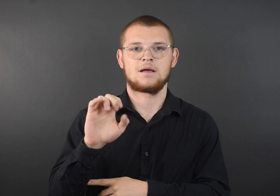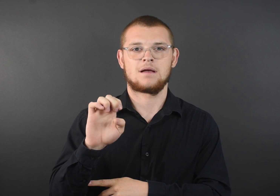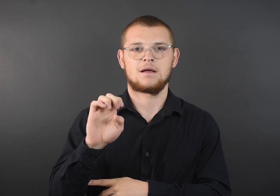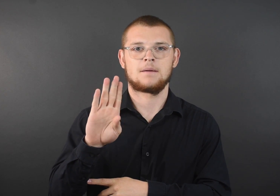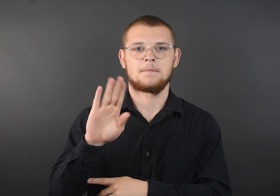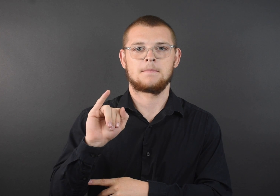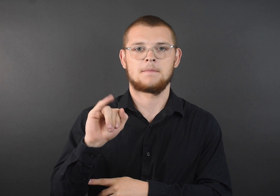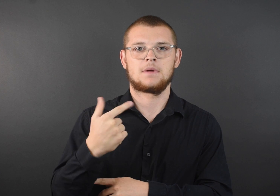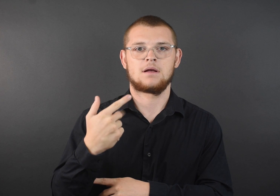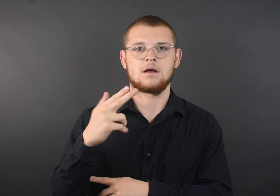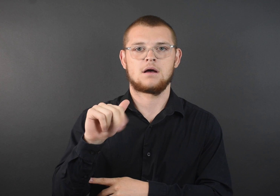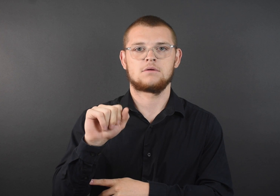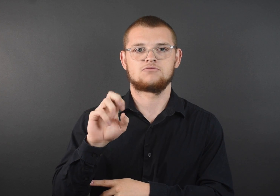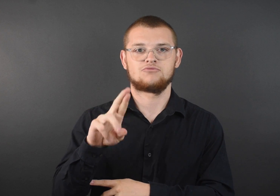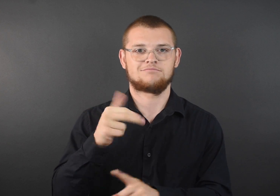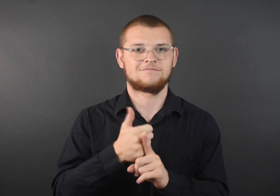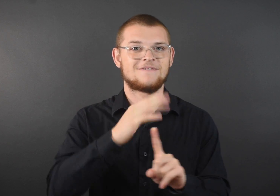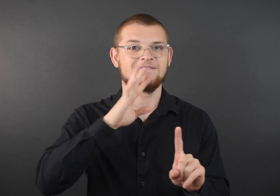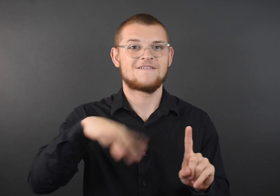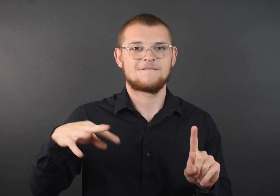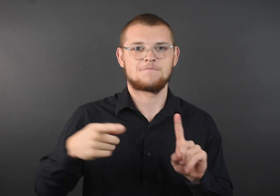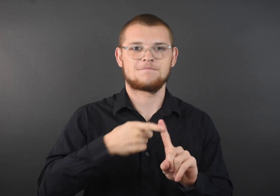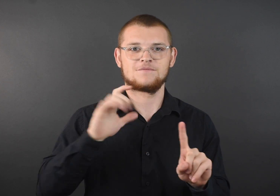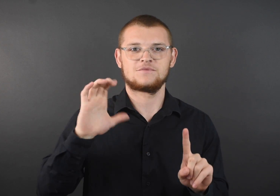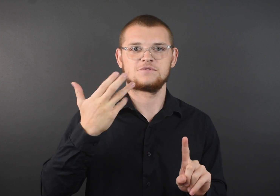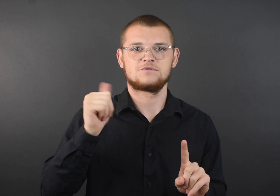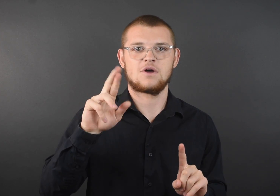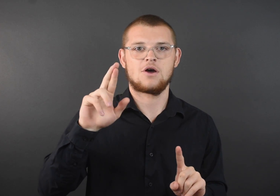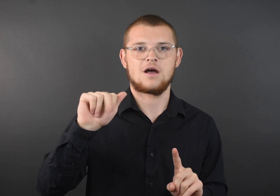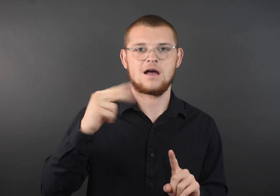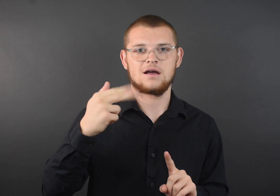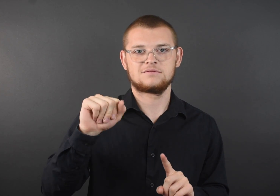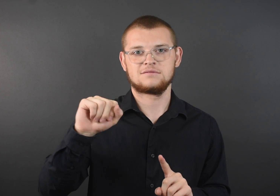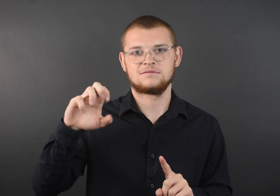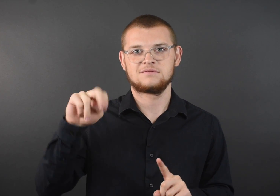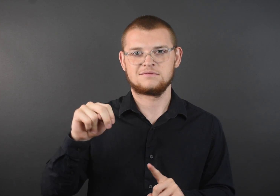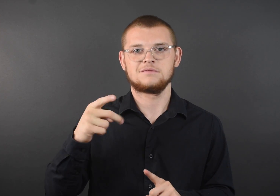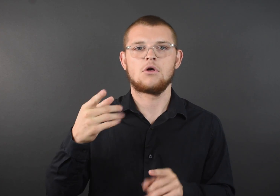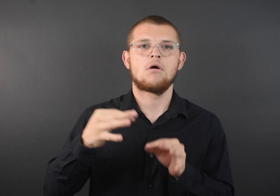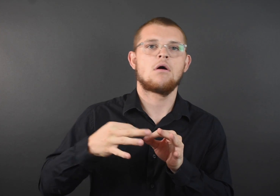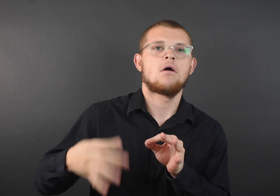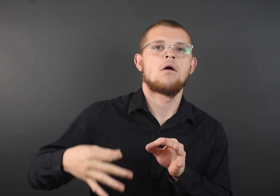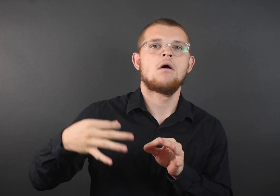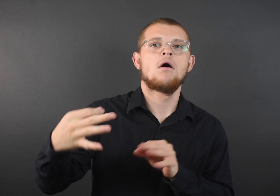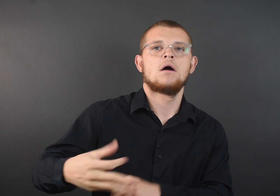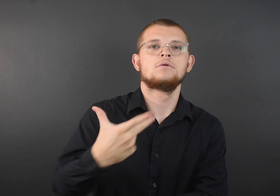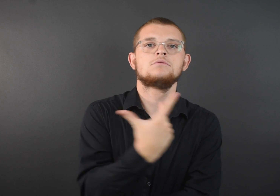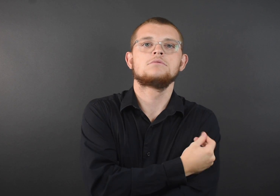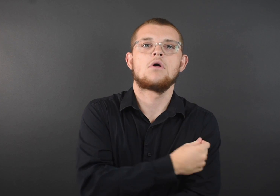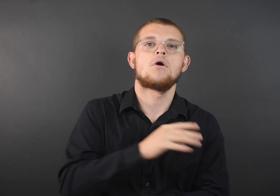Joel Biebighauser, 44, of Chanhassen, delayed a shot, in part because he didn't want to take